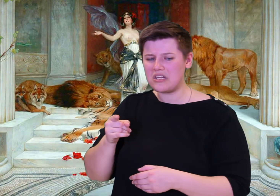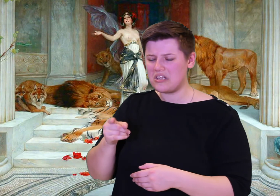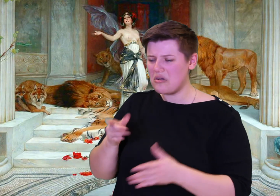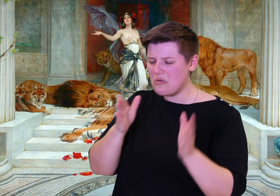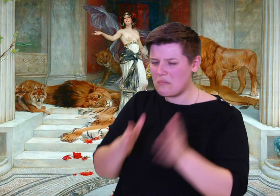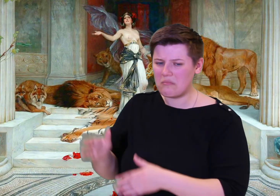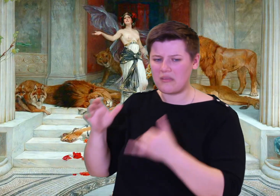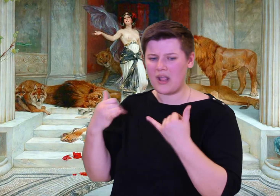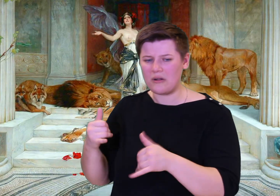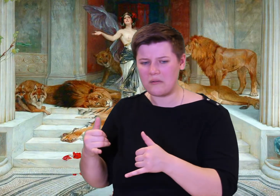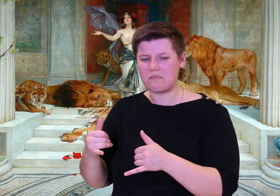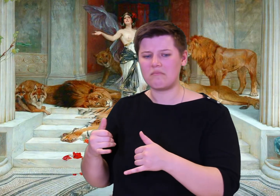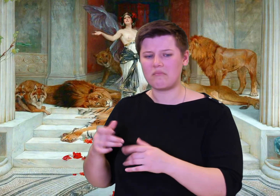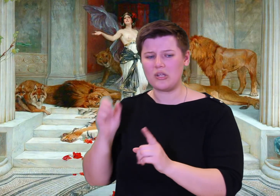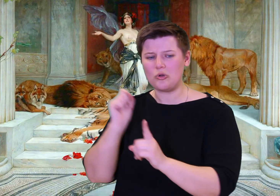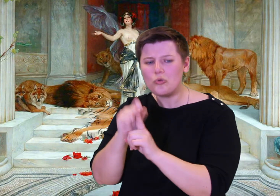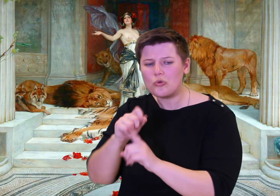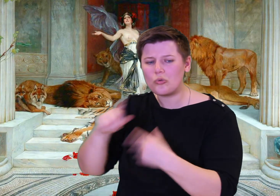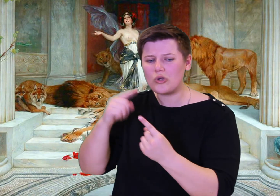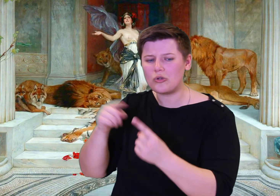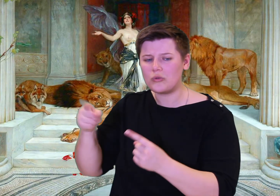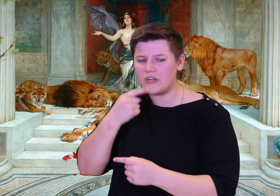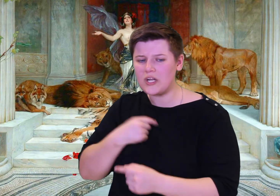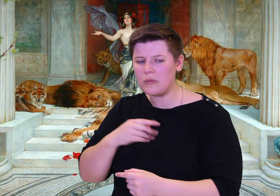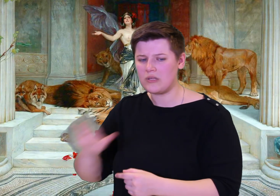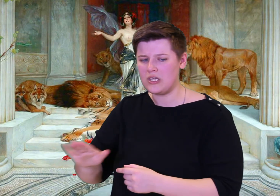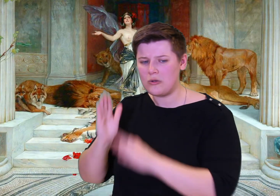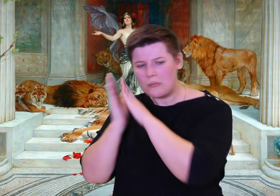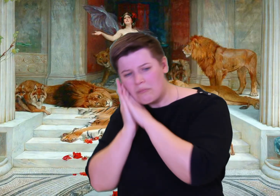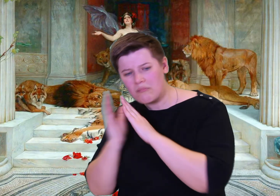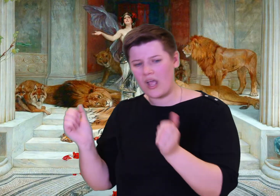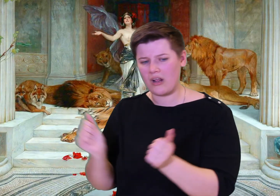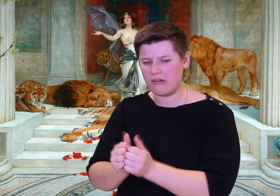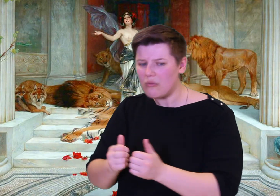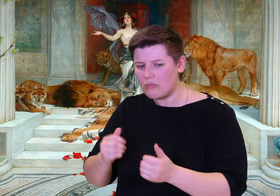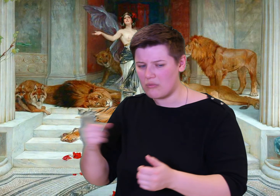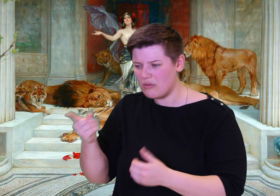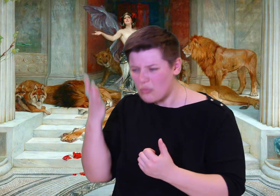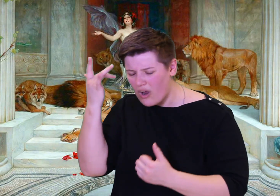wand has often told me that you would sail here from Troy in your swift ship.